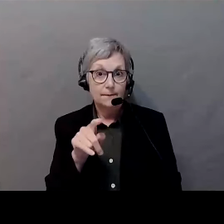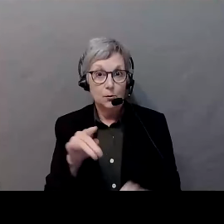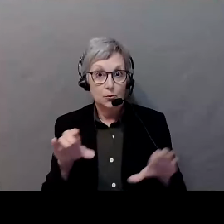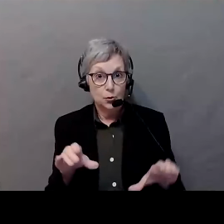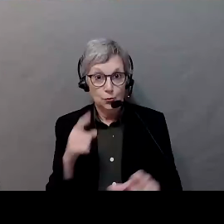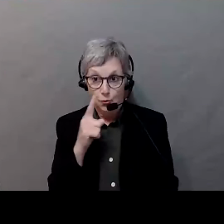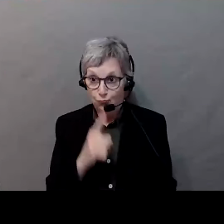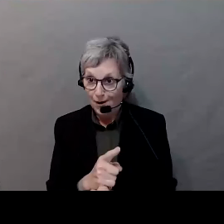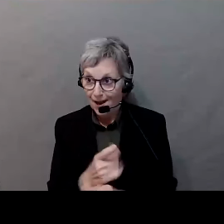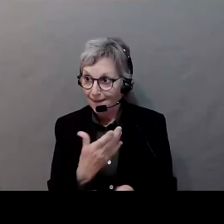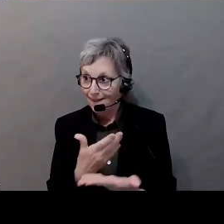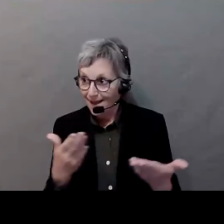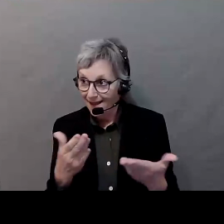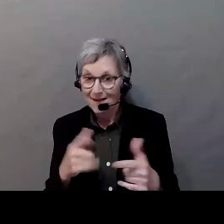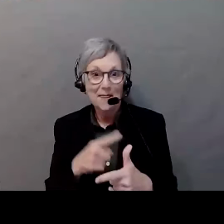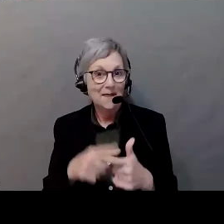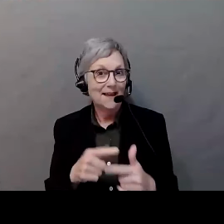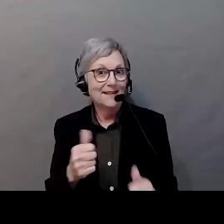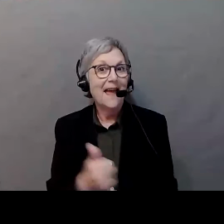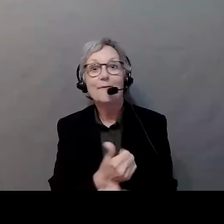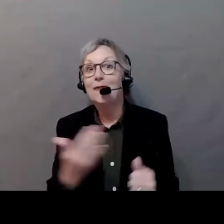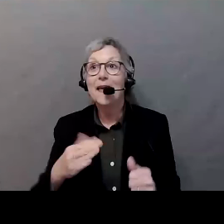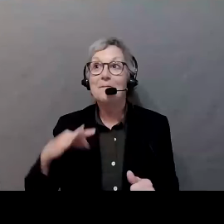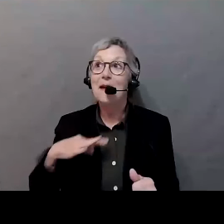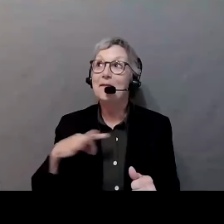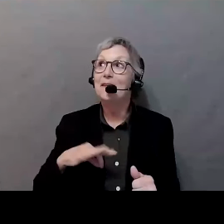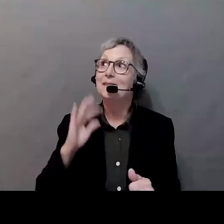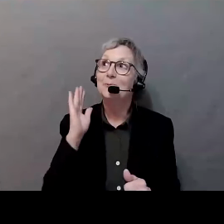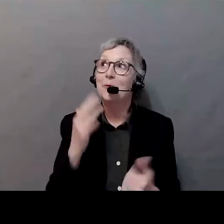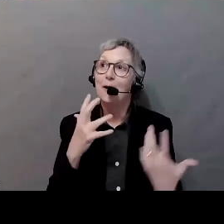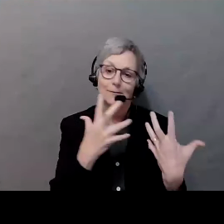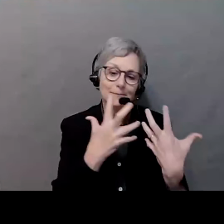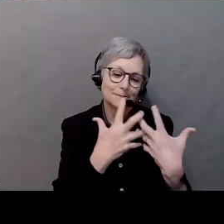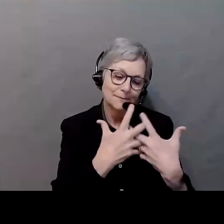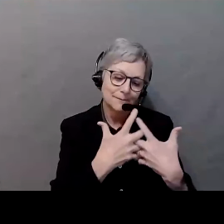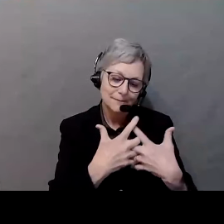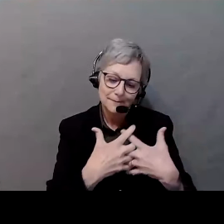OTHER BENEFITS WILL FOLLOW. SINCE WE STARTED, WE HAVE BEEN ABLE TO RECAPTURE